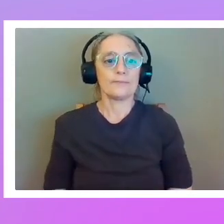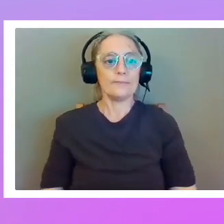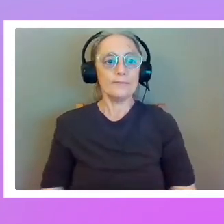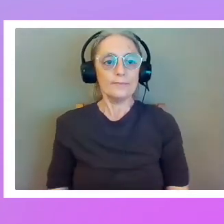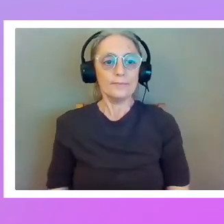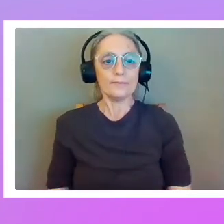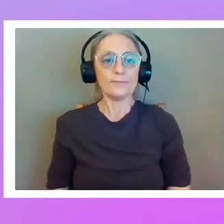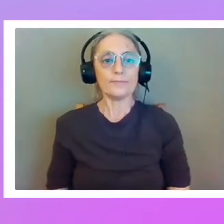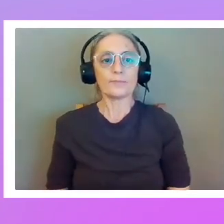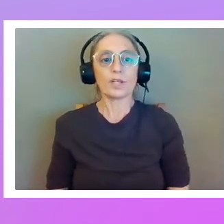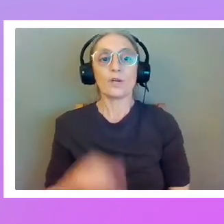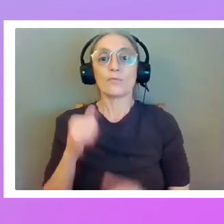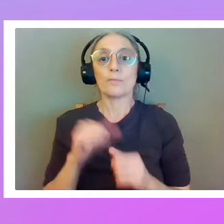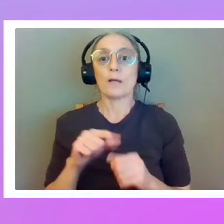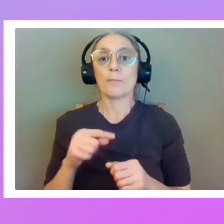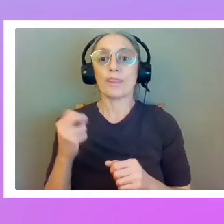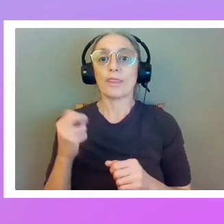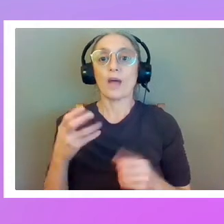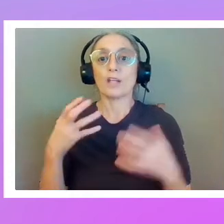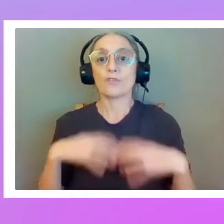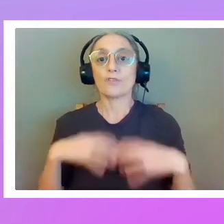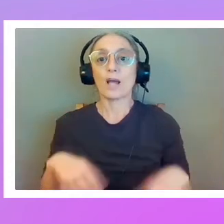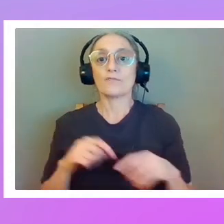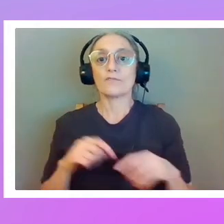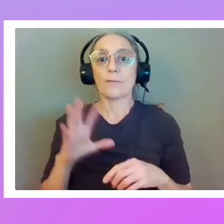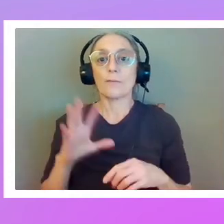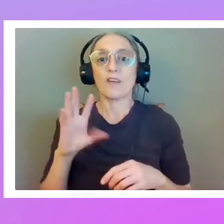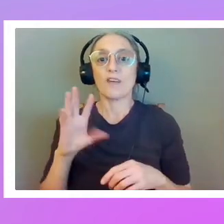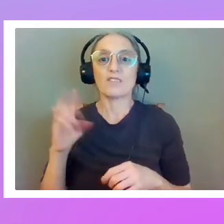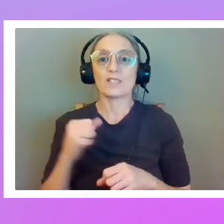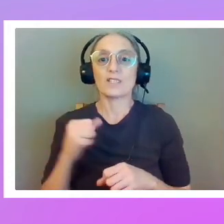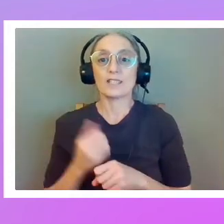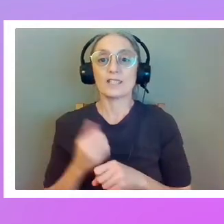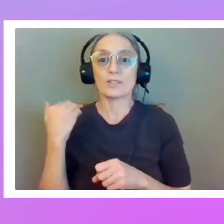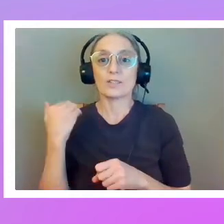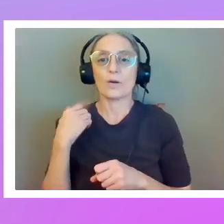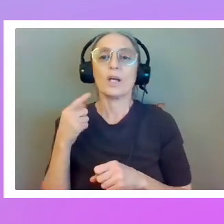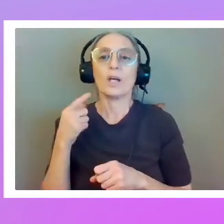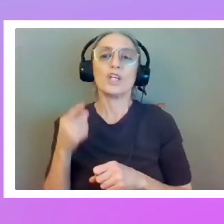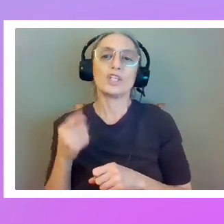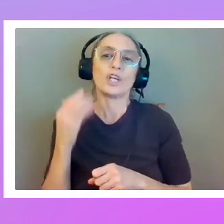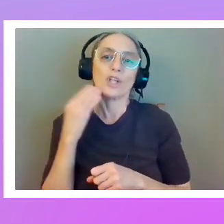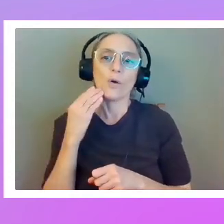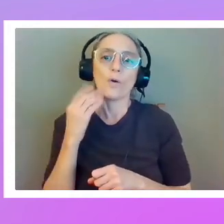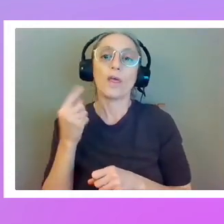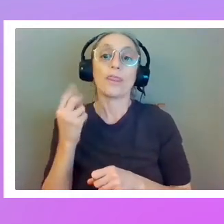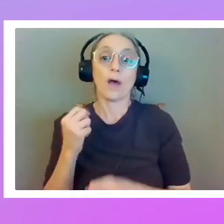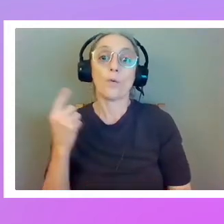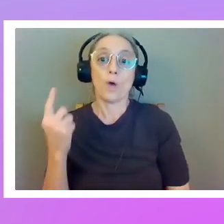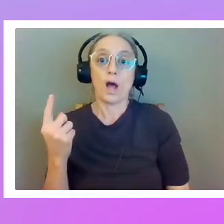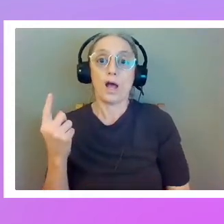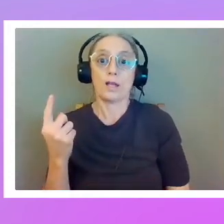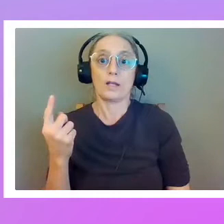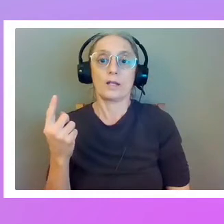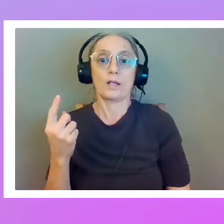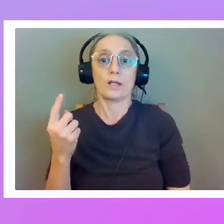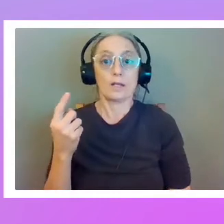Remember the dress from five or six years ago? You know, the one, was it blue and black